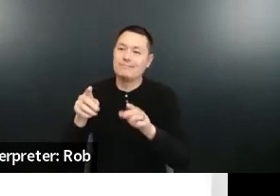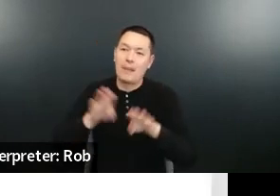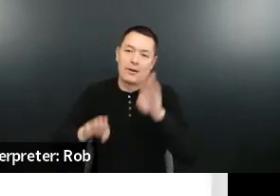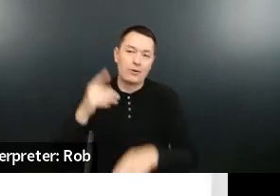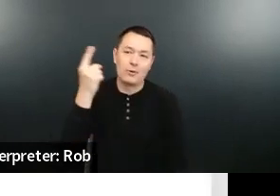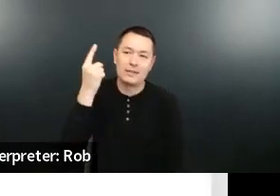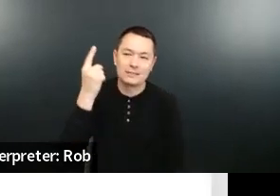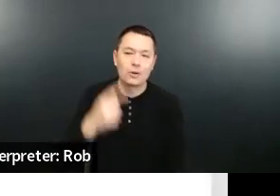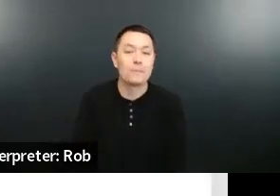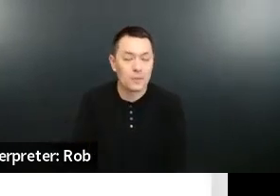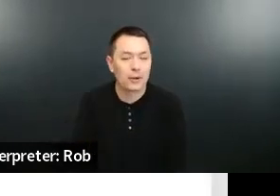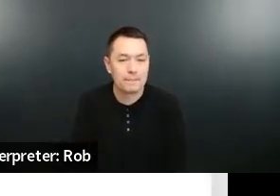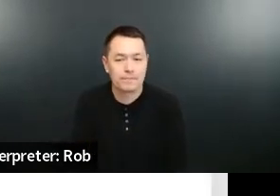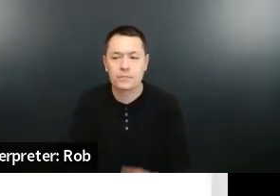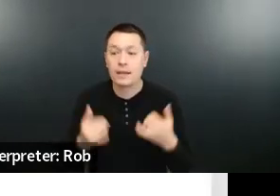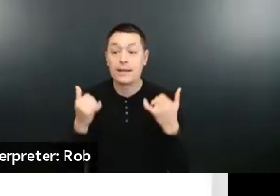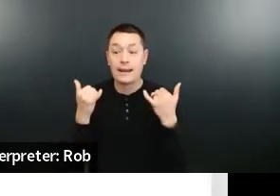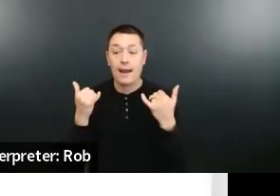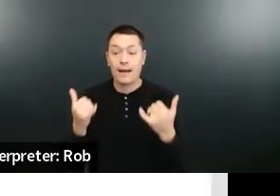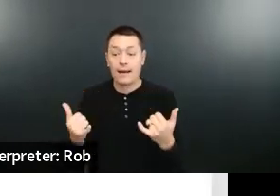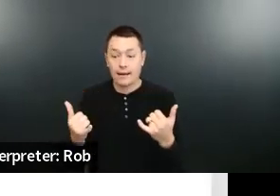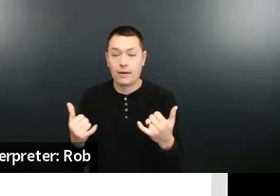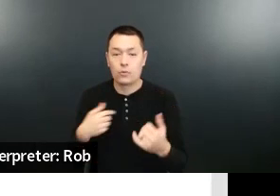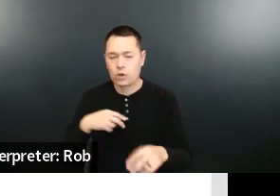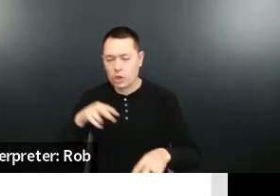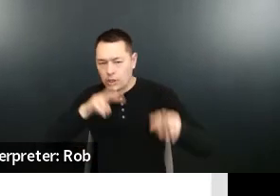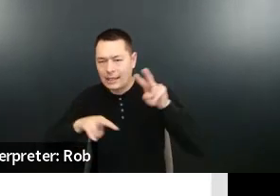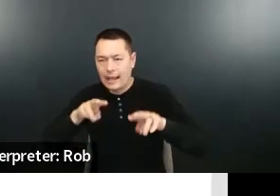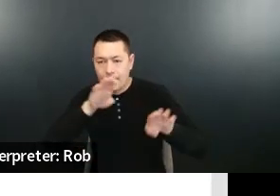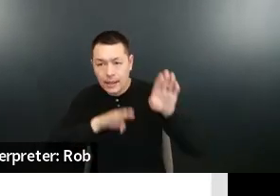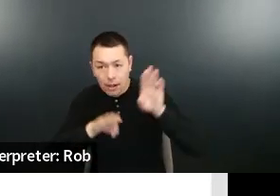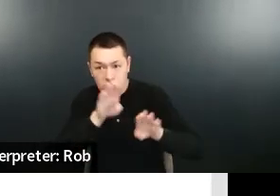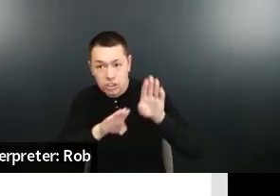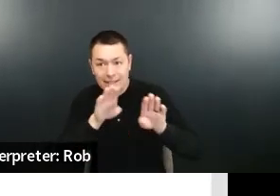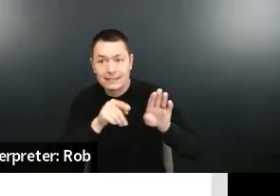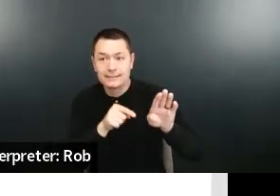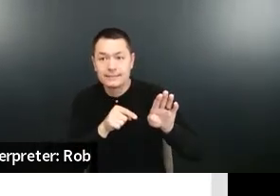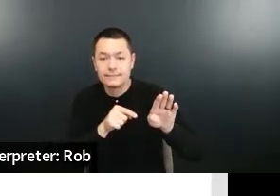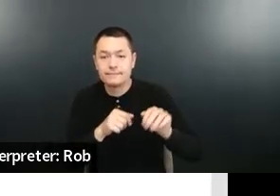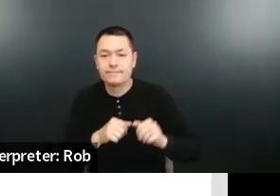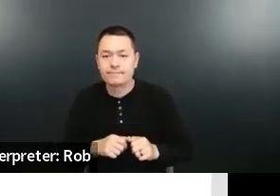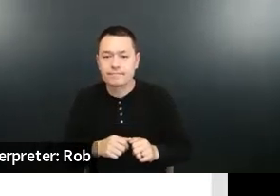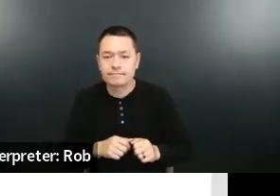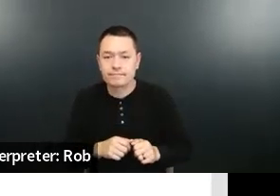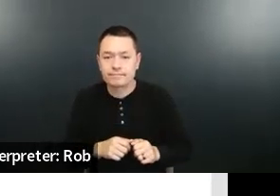So now that we've we're just looking at biology and then if and we've also